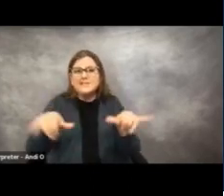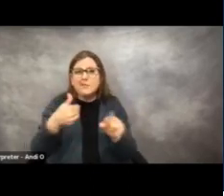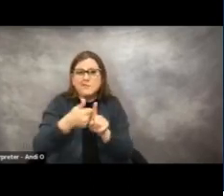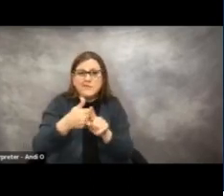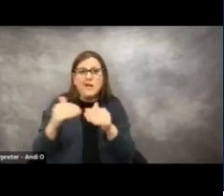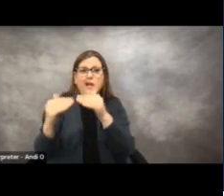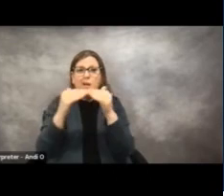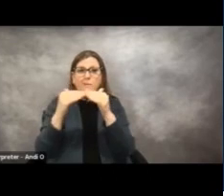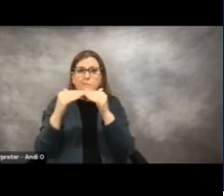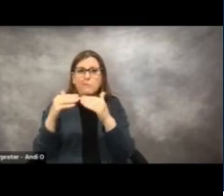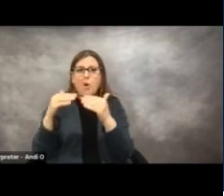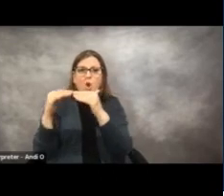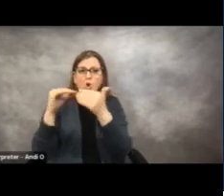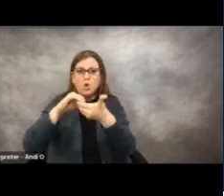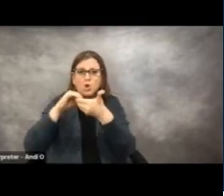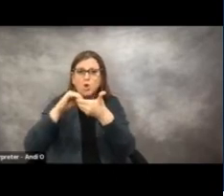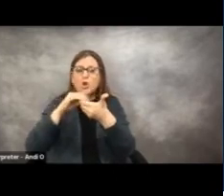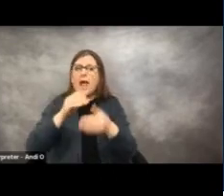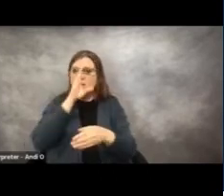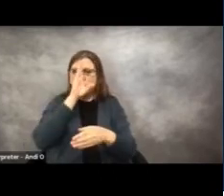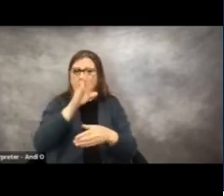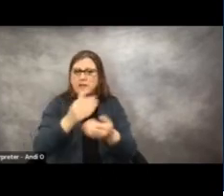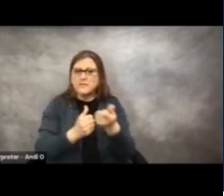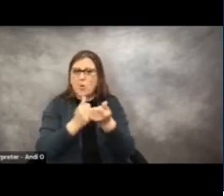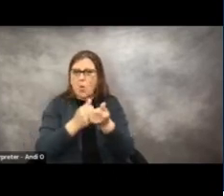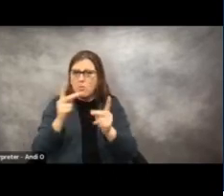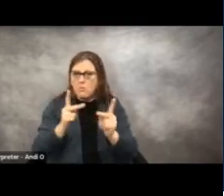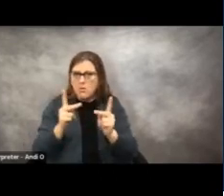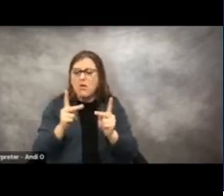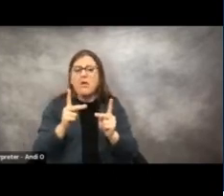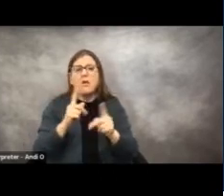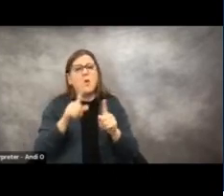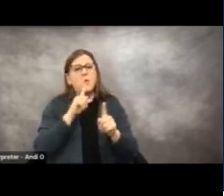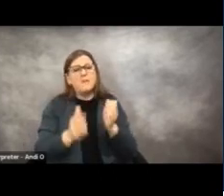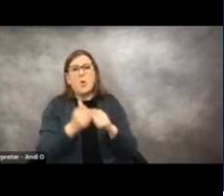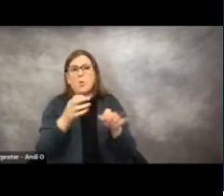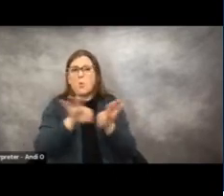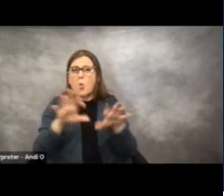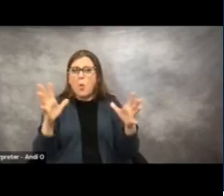support professionals. But most important, it will offer them solutions to ensure the best